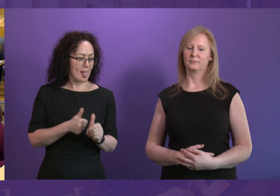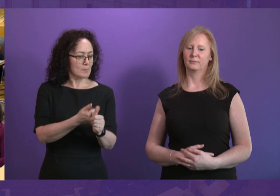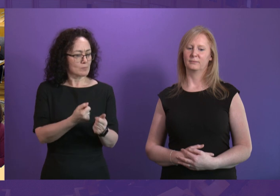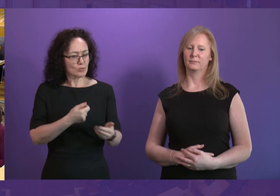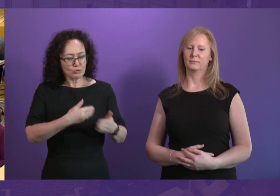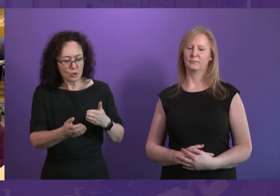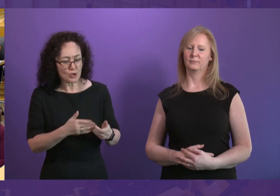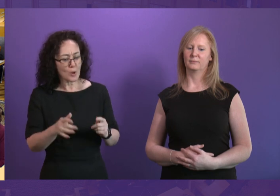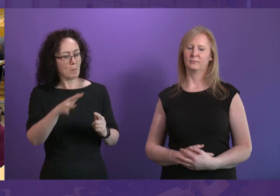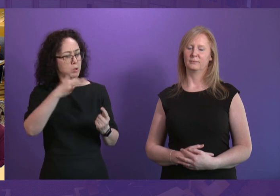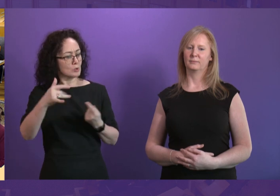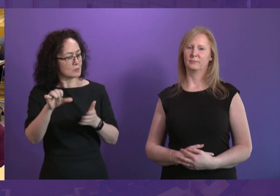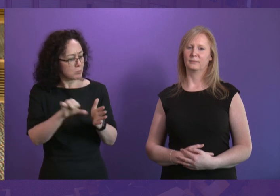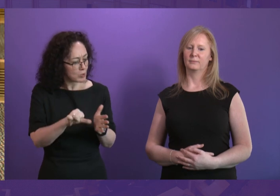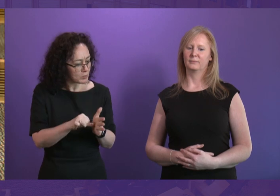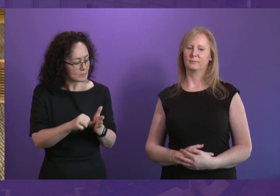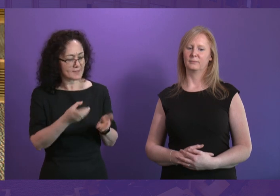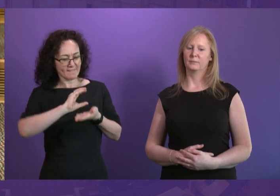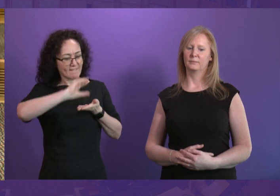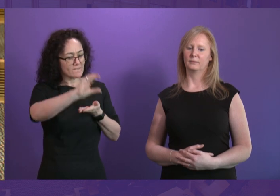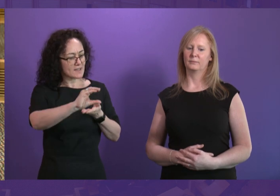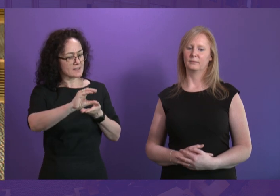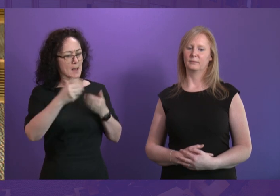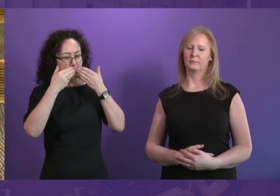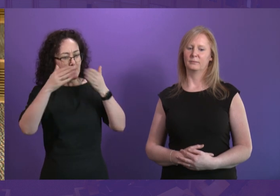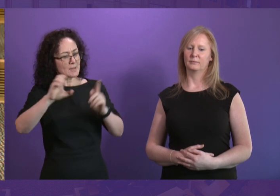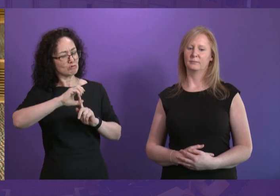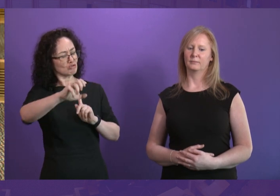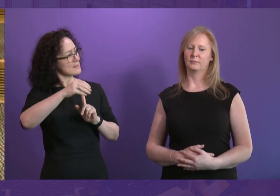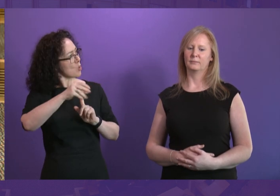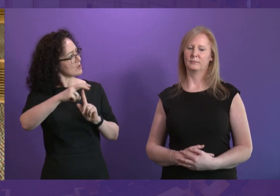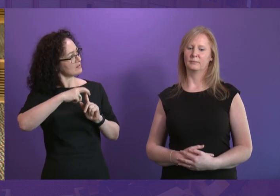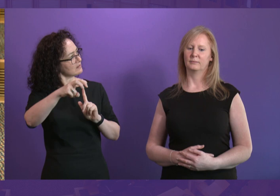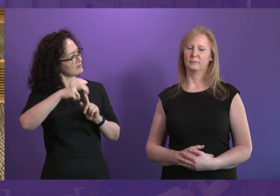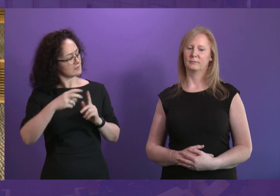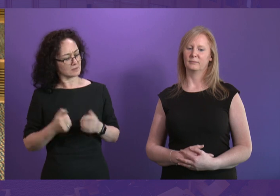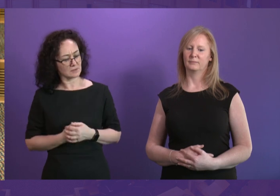and—yes—investing in public transport. I repeat that that is exactly the localism